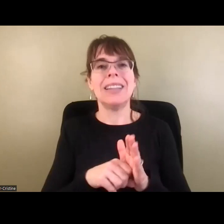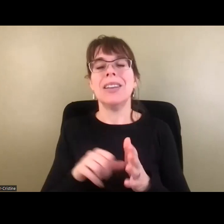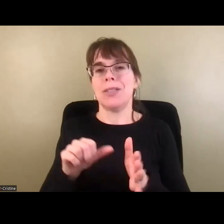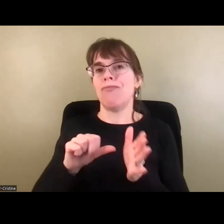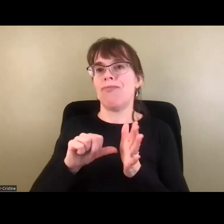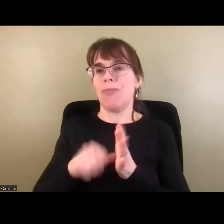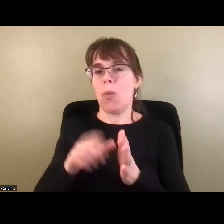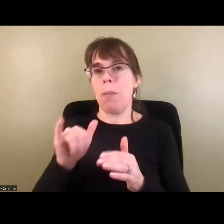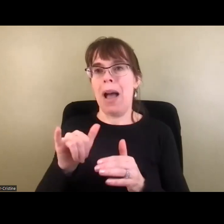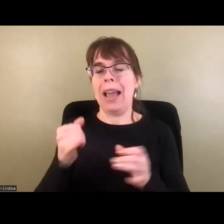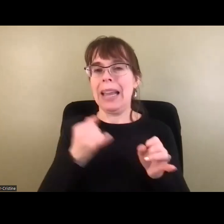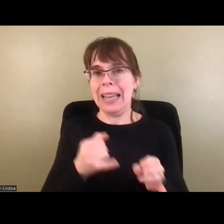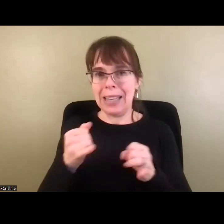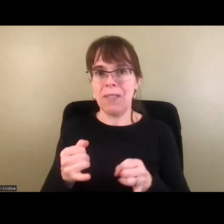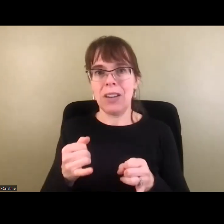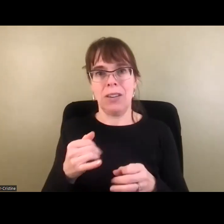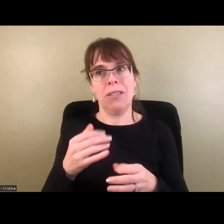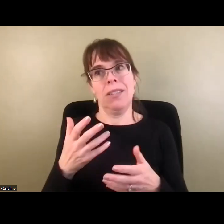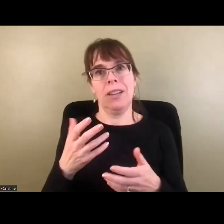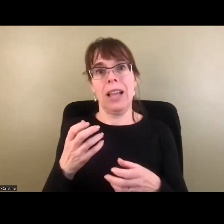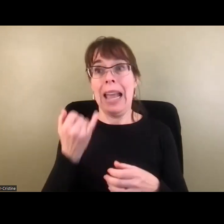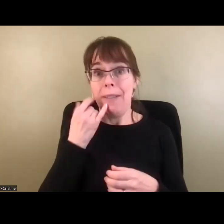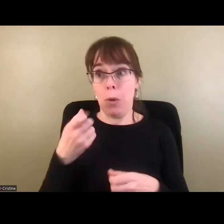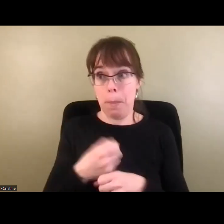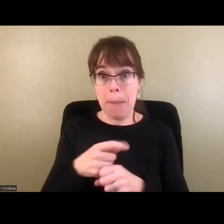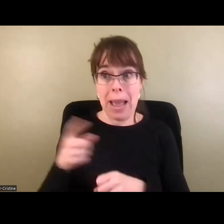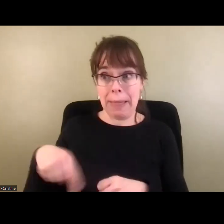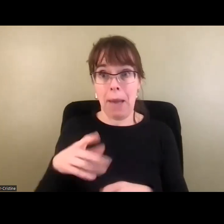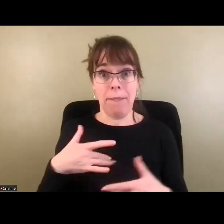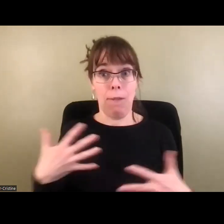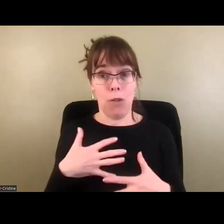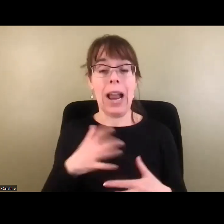is meant to make folks afraid. And so we do deal with that fear